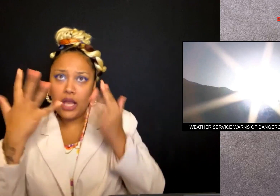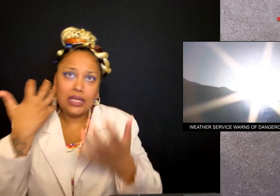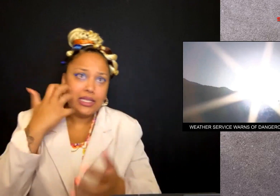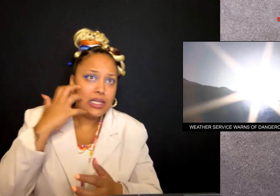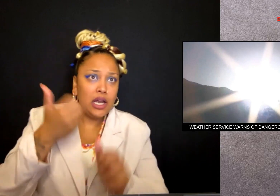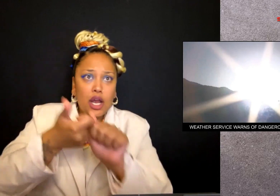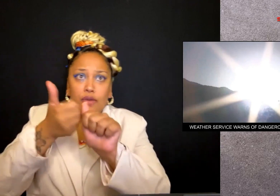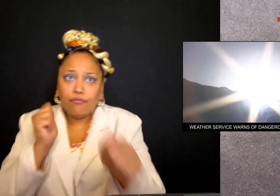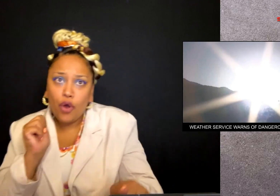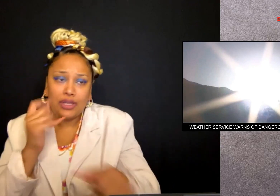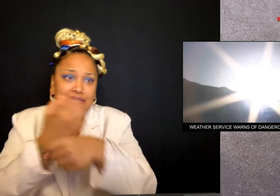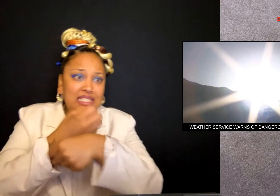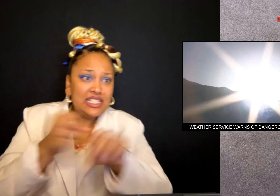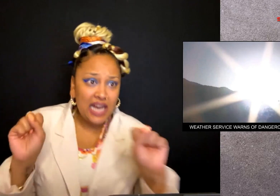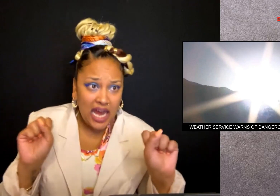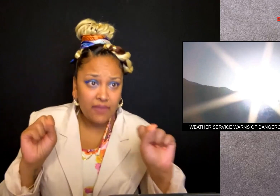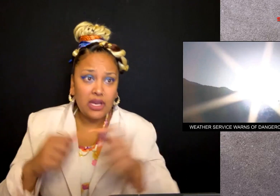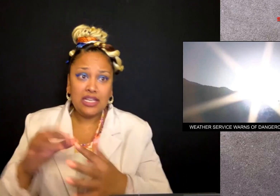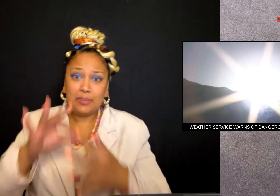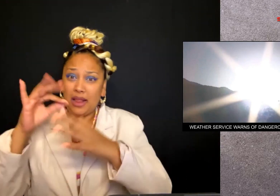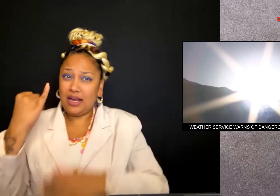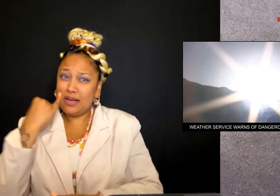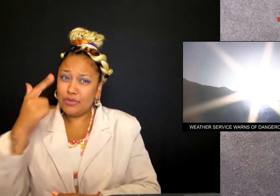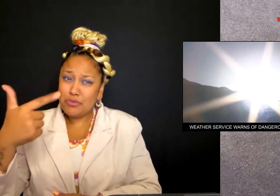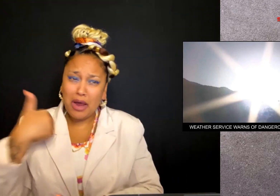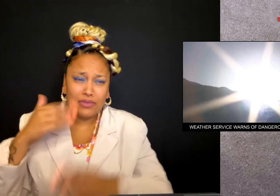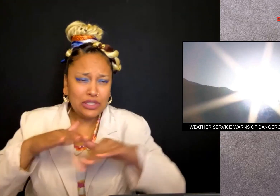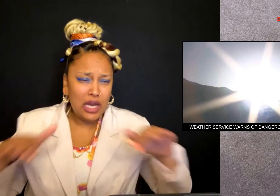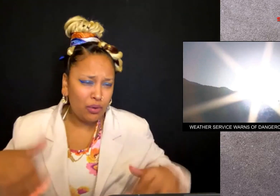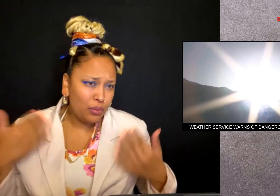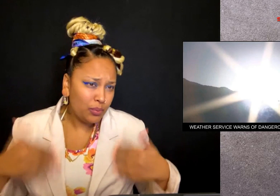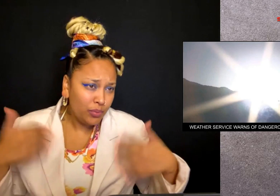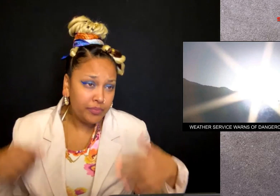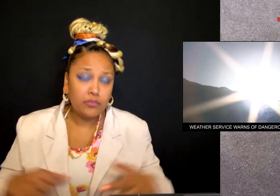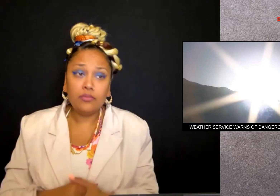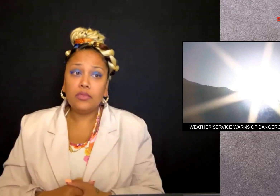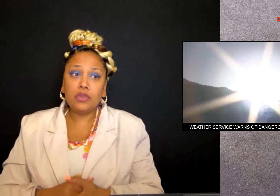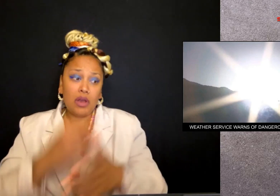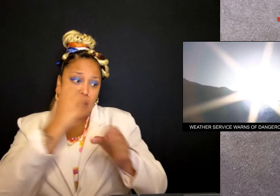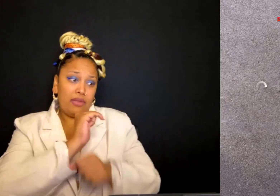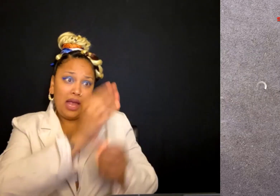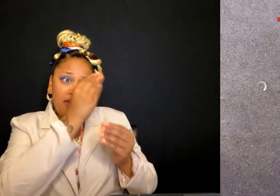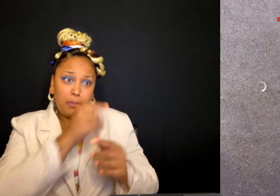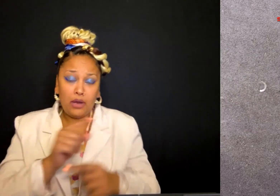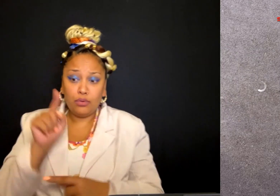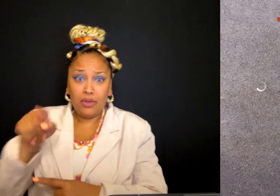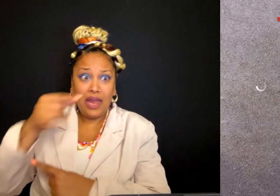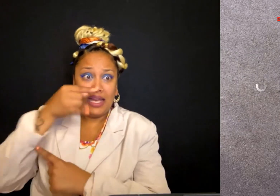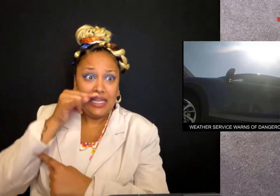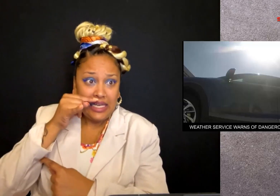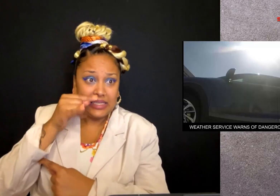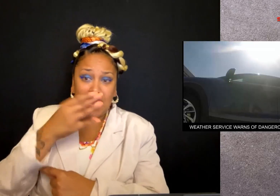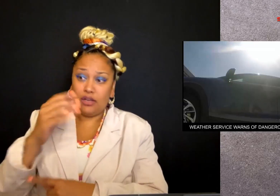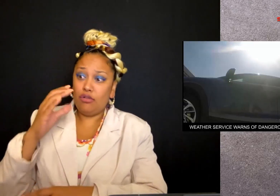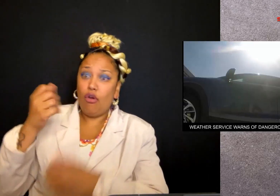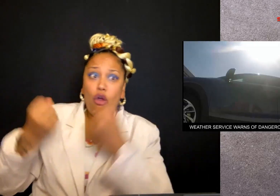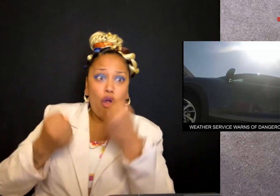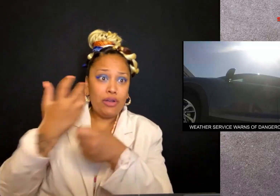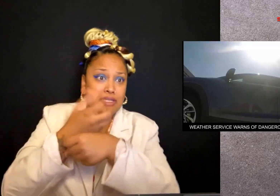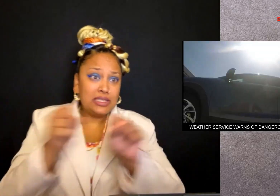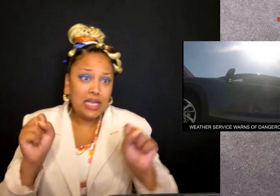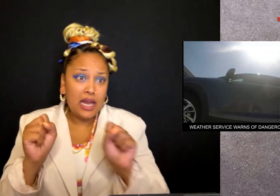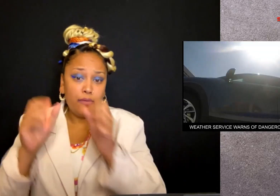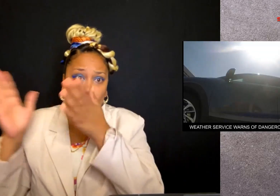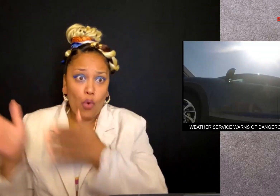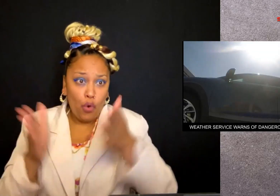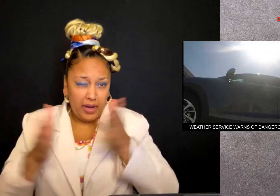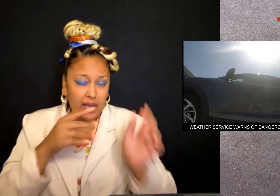hazards so be sure to practice heat safety this week especially if you have children